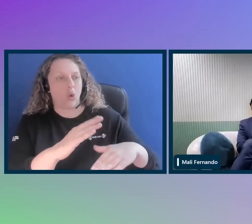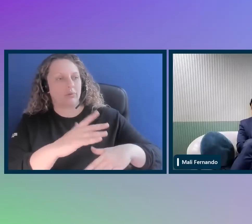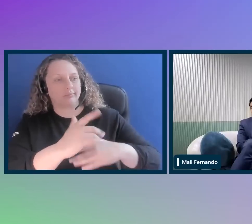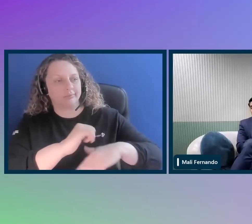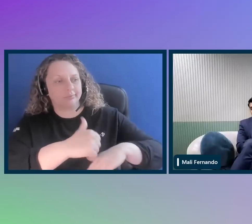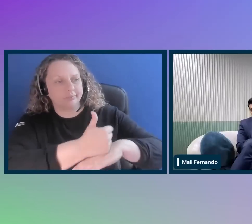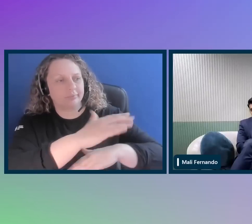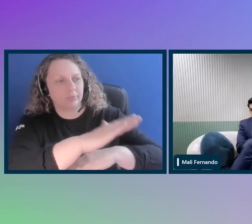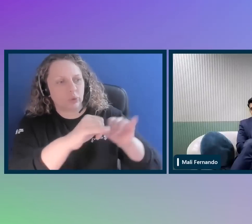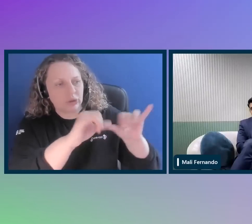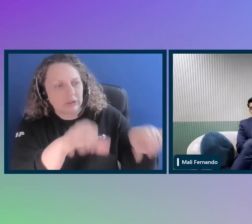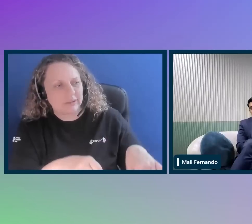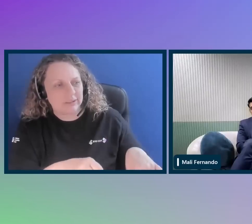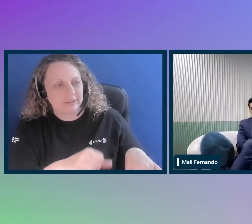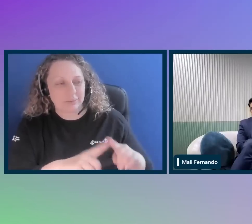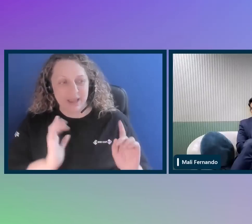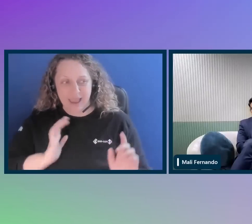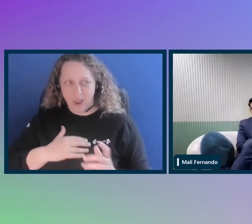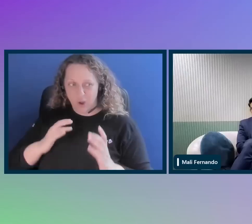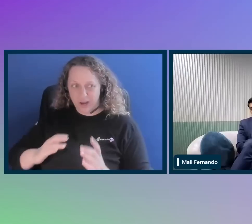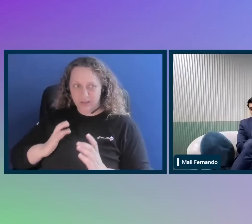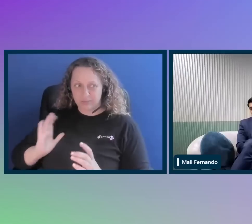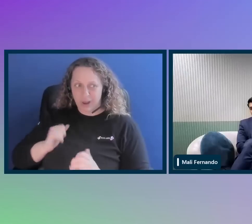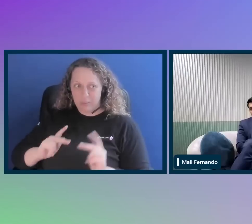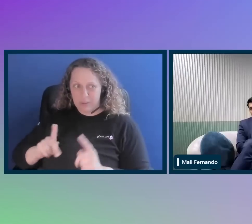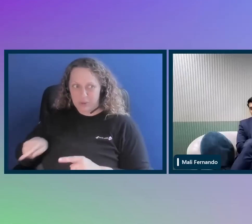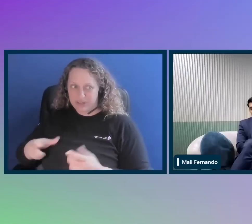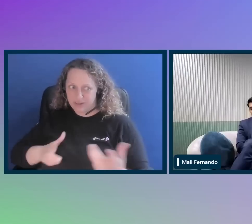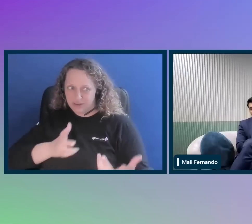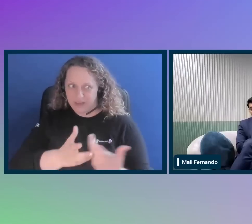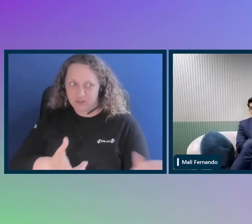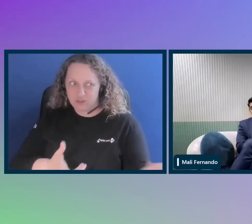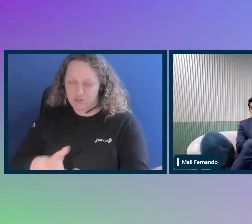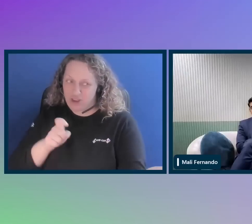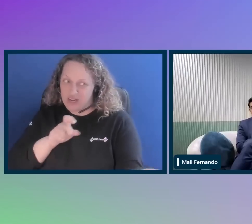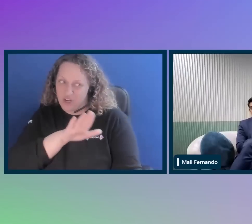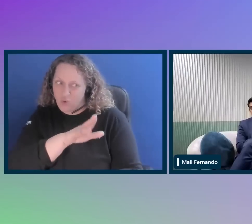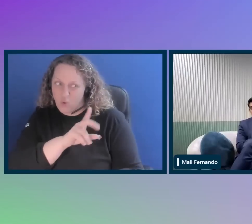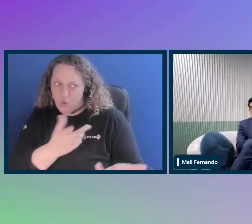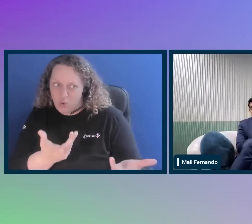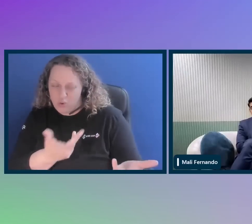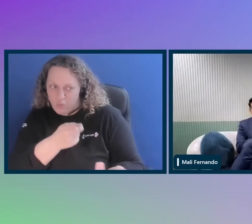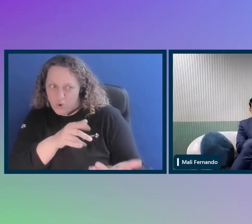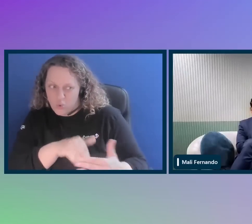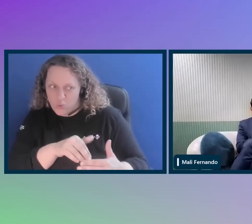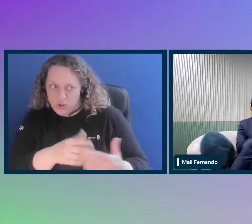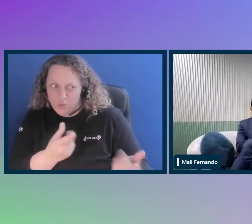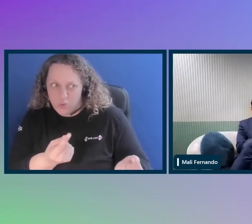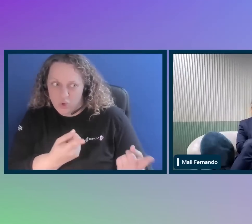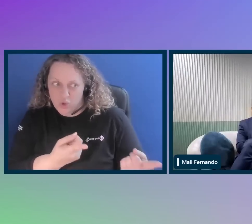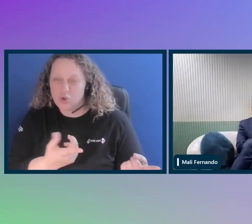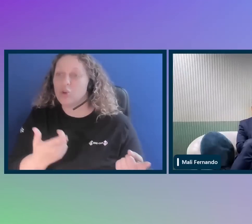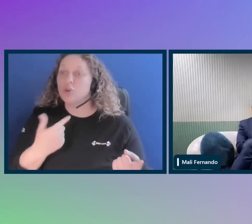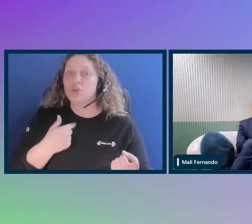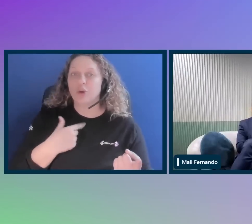these are our customers and our people. So today, Preety, how I'm gonna answer that question is, my team is 225,000 people